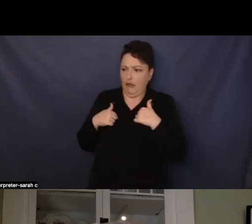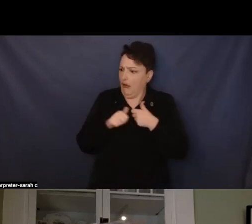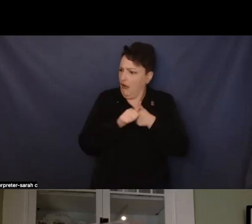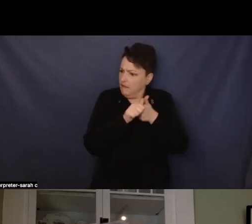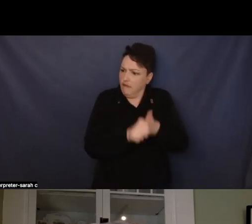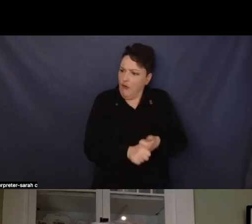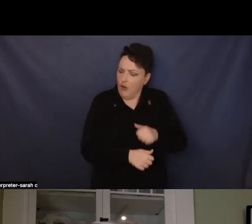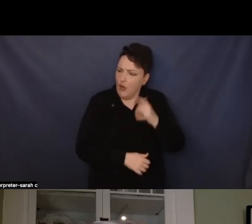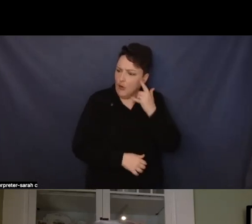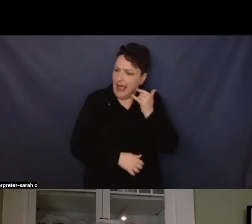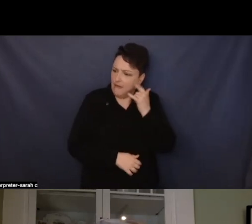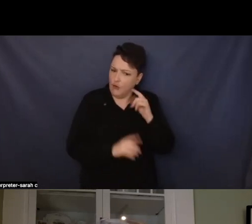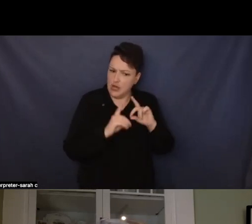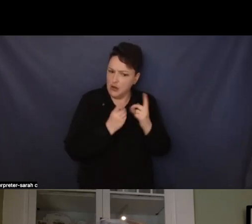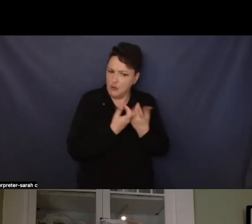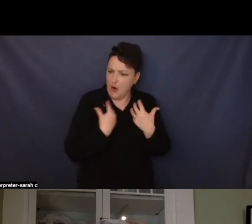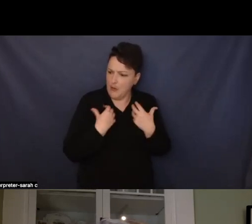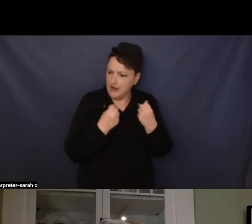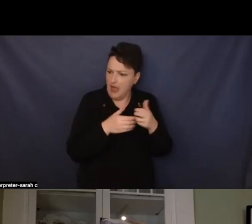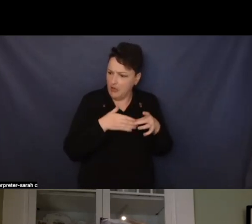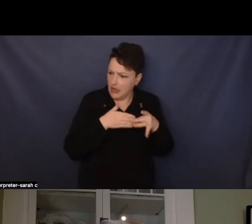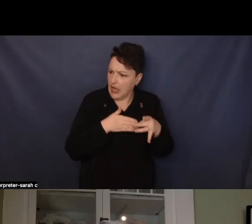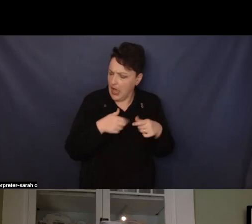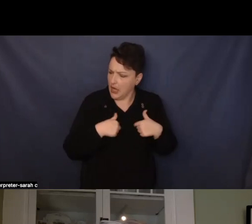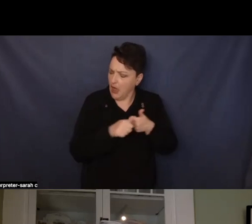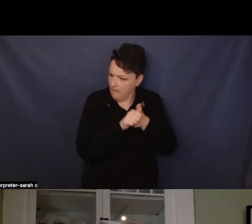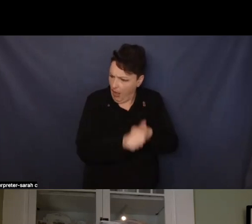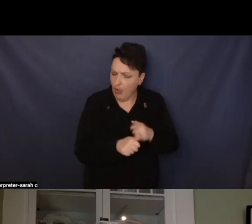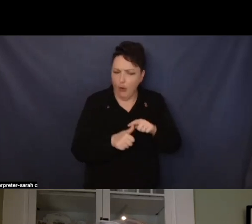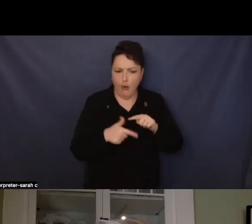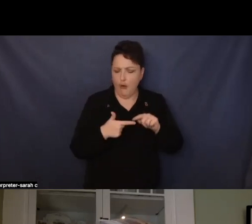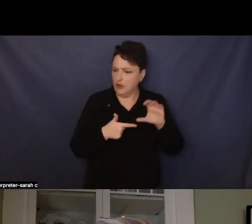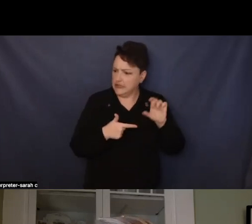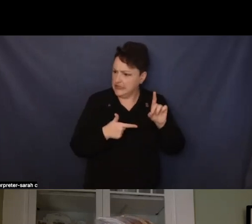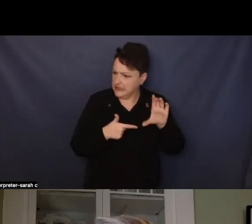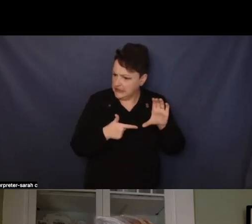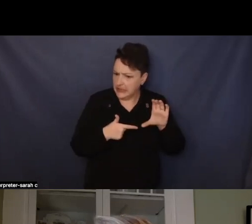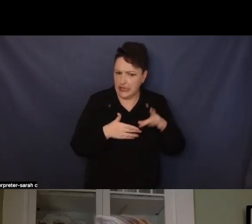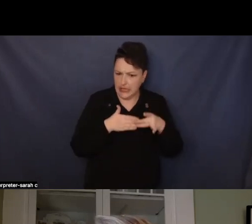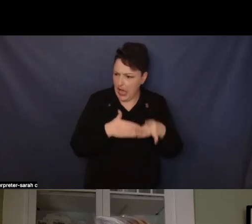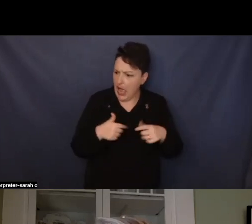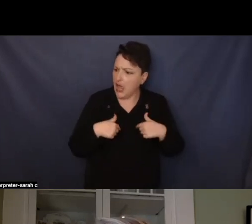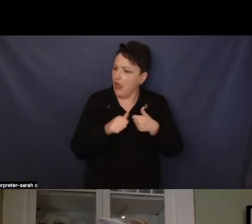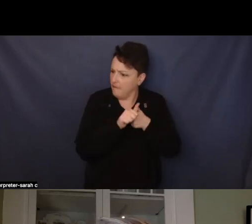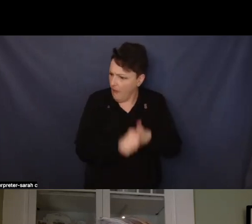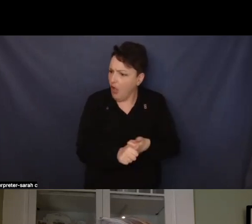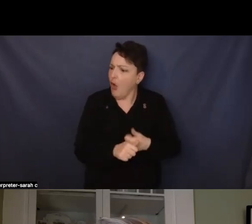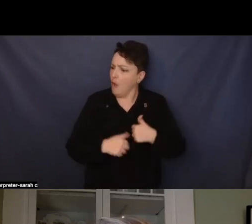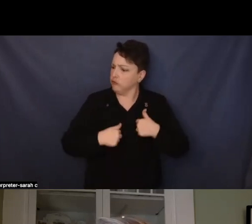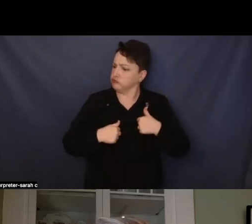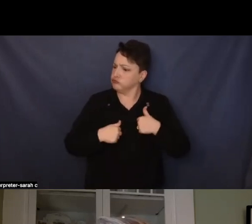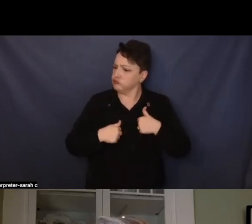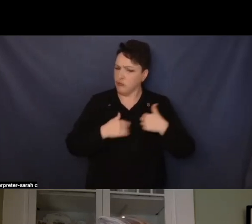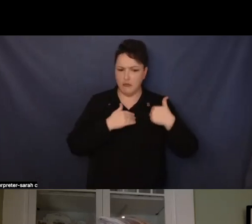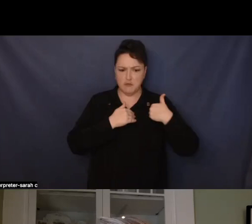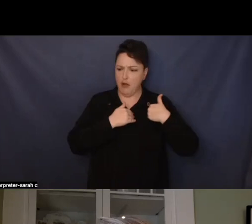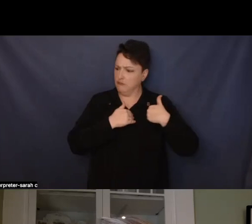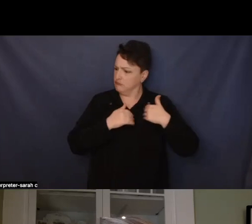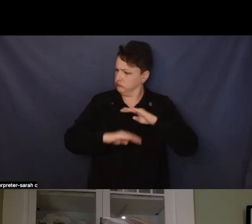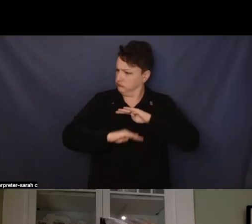guidelines. And the CDC guidelines. So they are meeting their responsibilities. And so for some